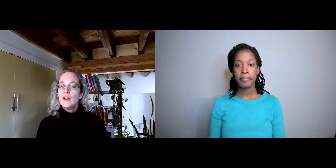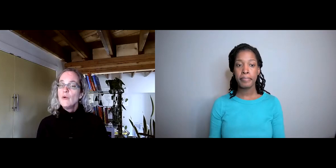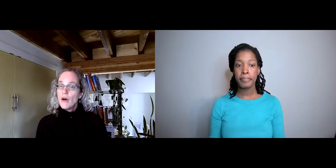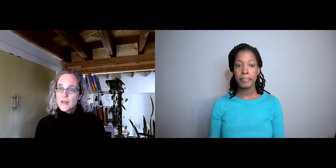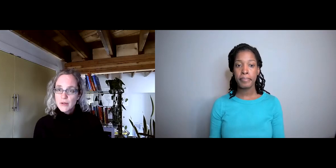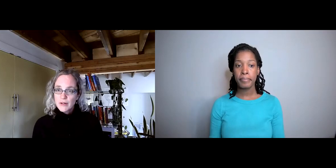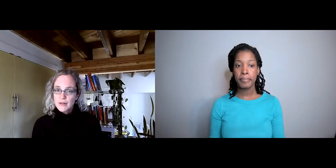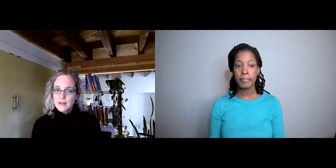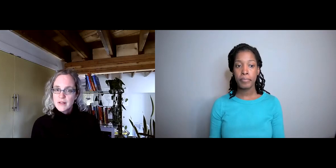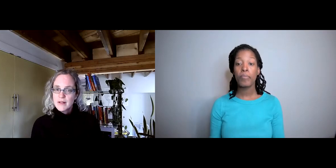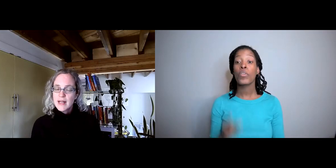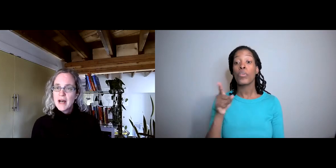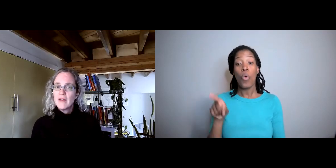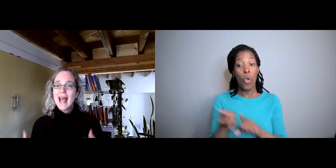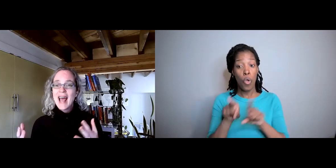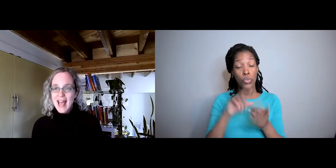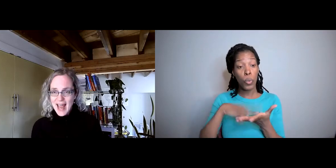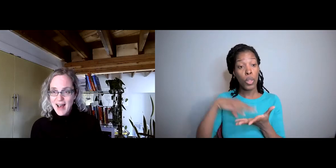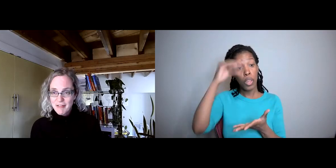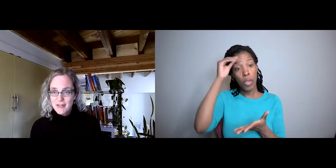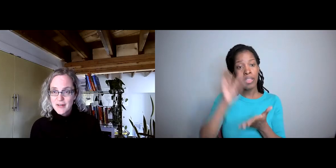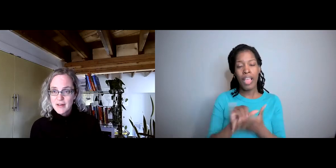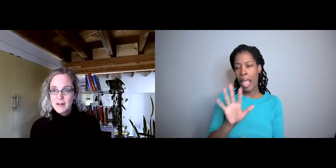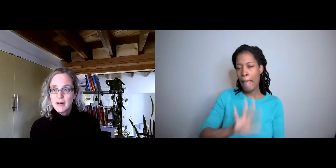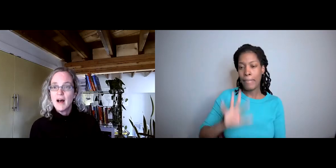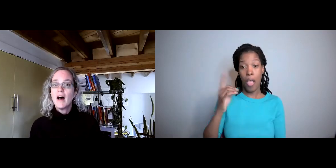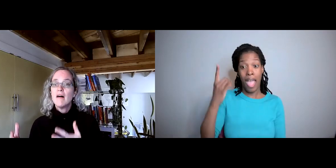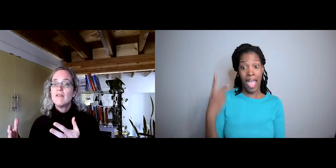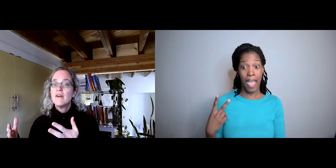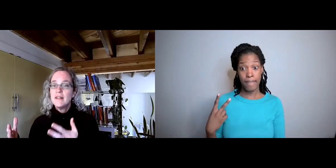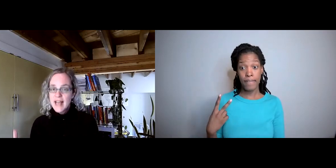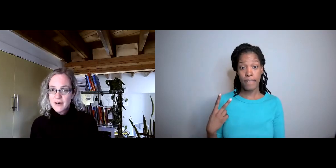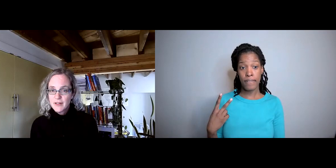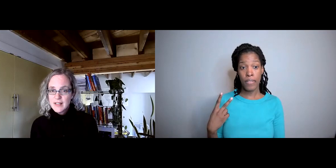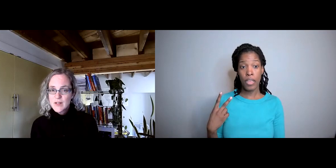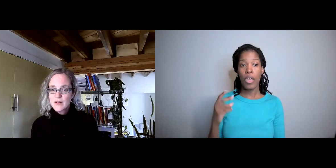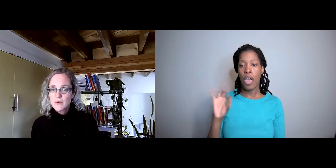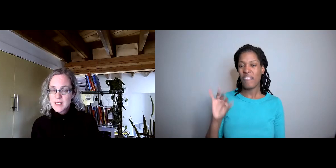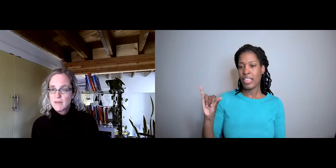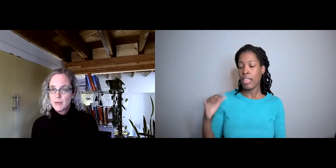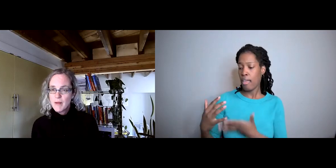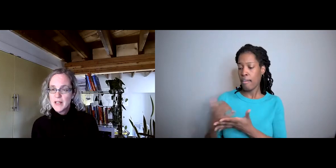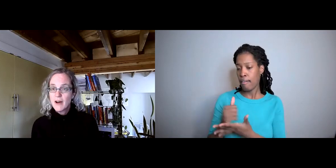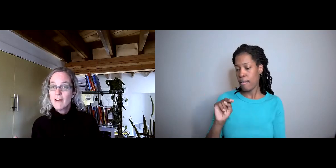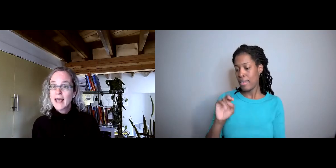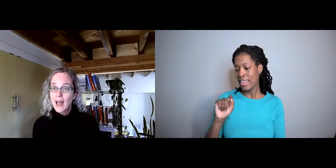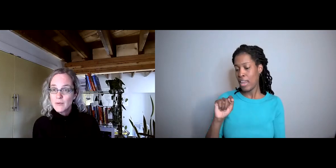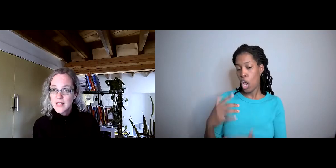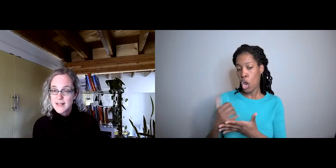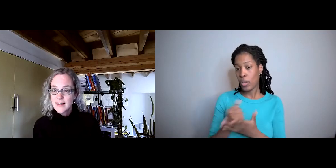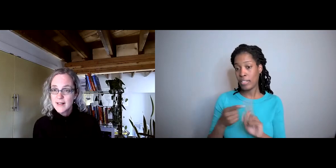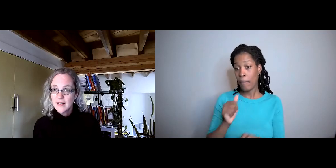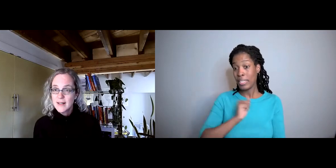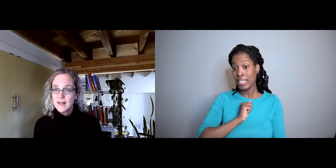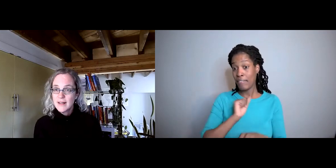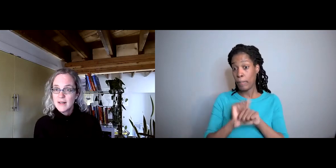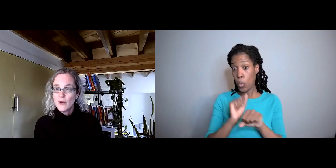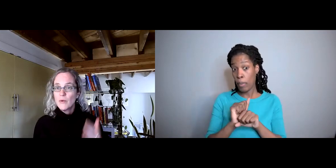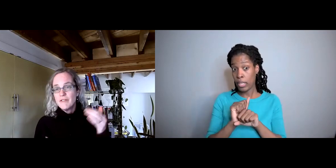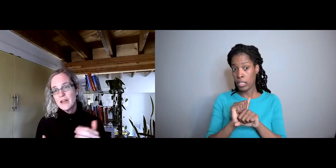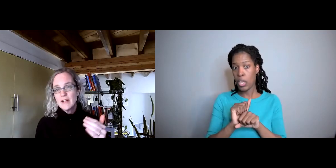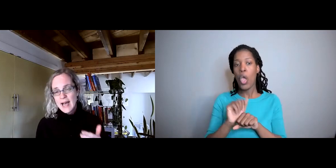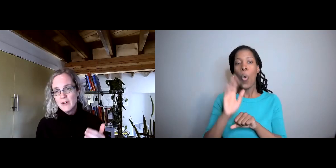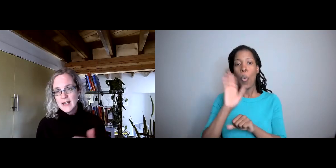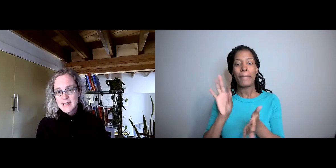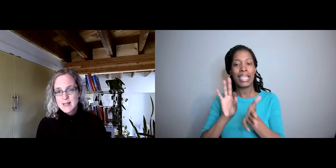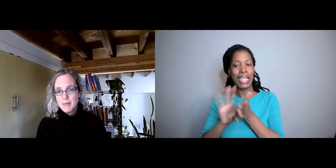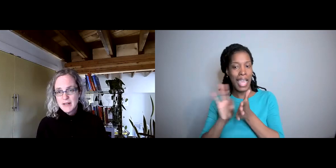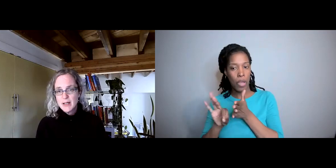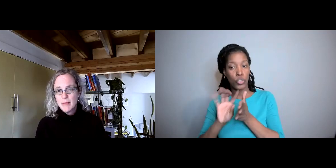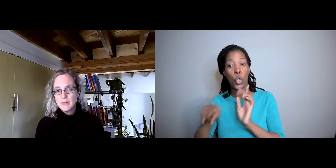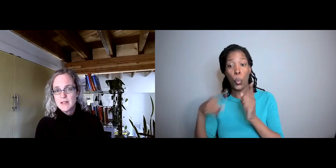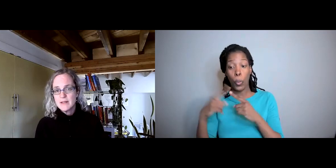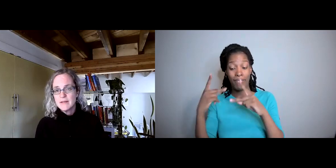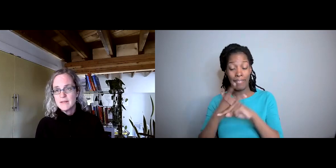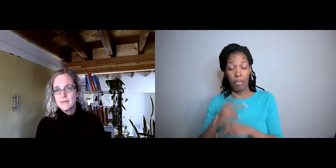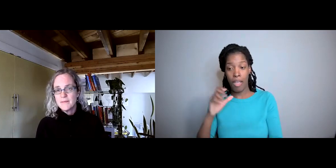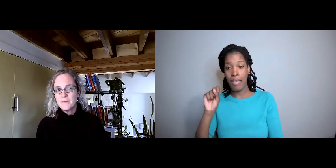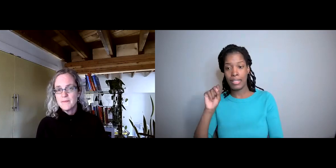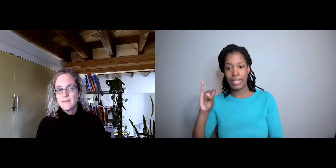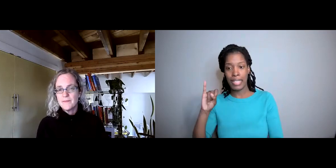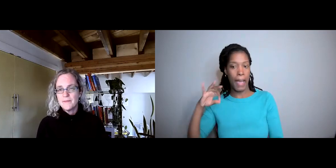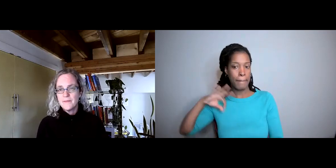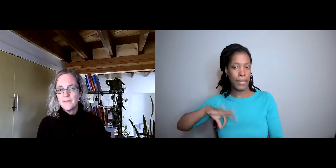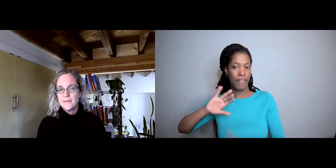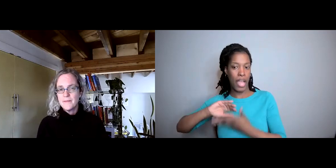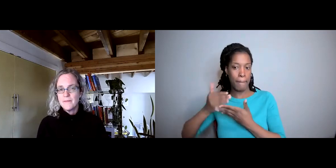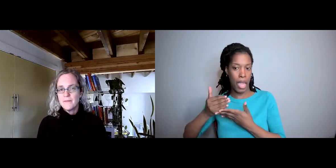You also learned that about half of net earnings from self employment are counted when figuring out the SSI benefit amount.